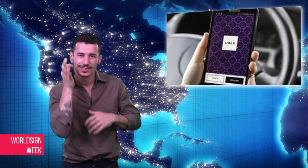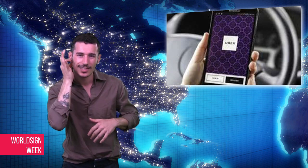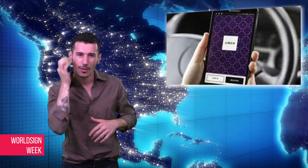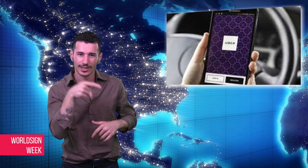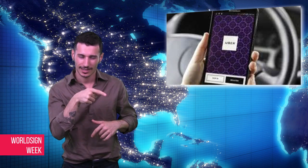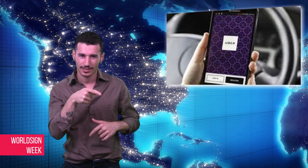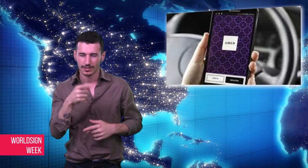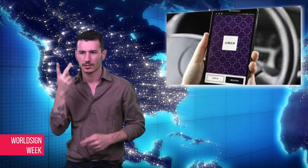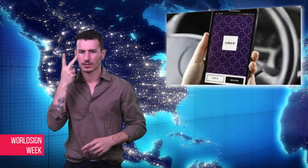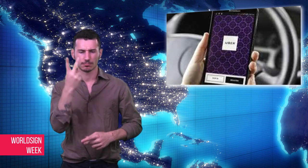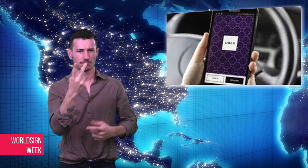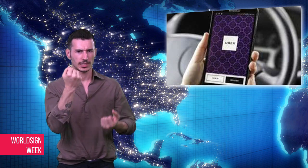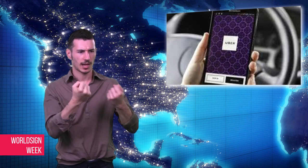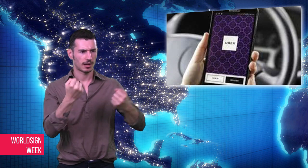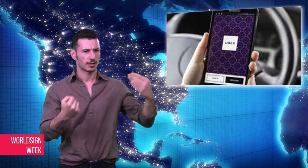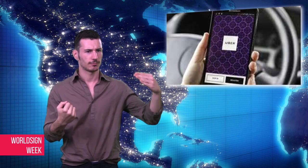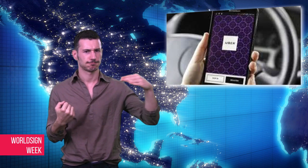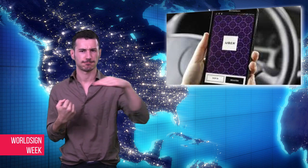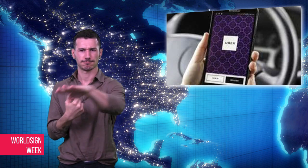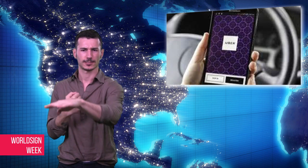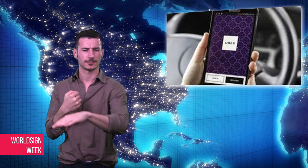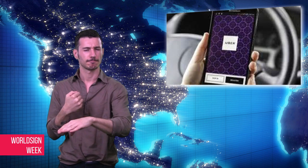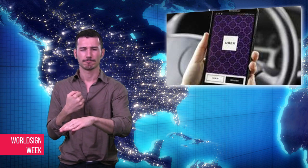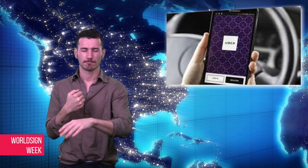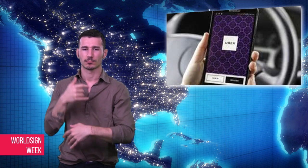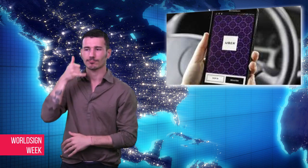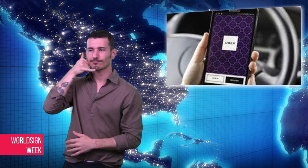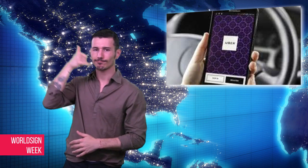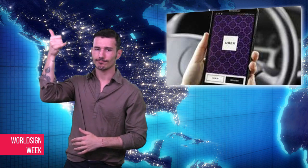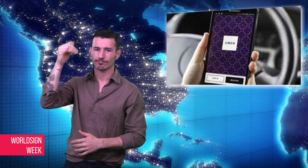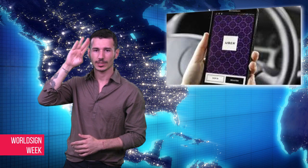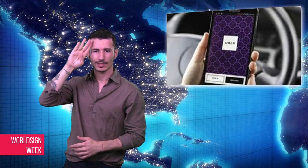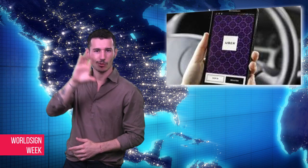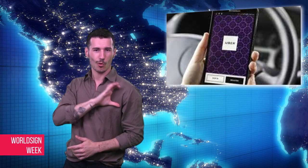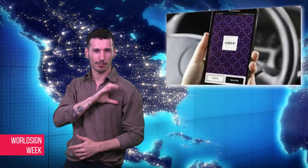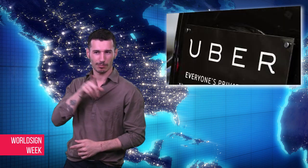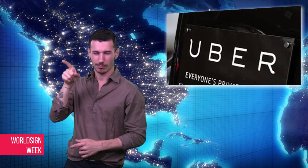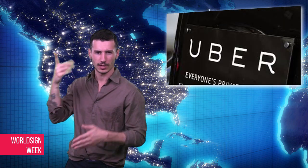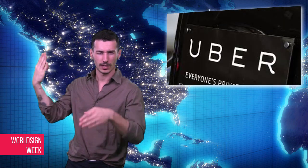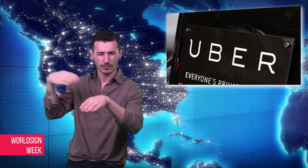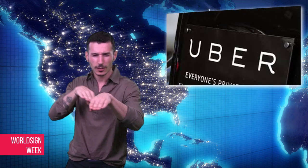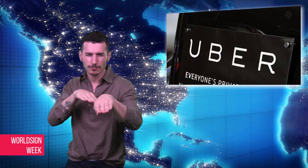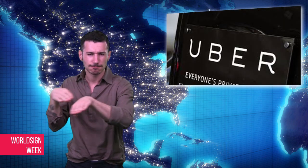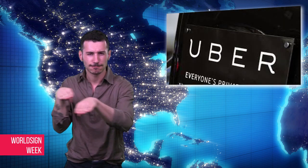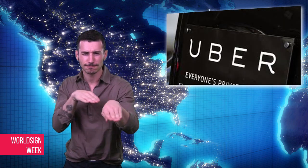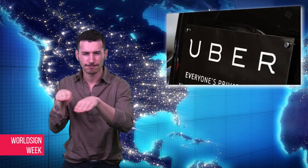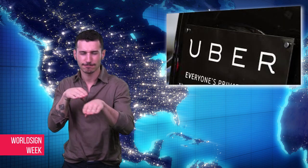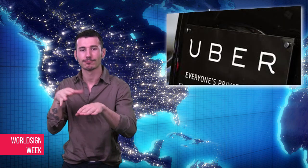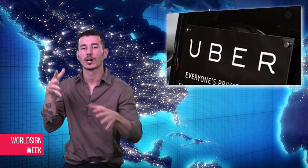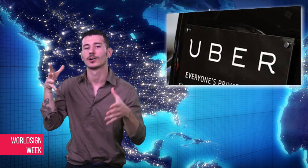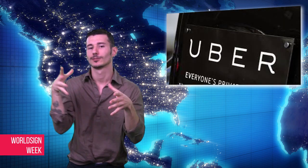daughter saw the car and called police who followed the car and arrested the